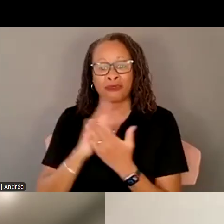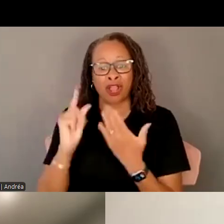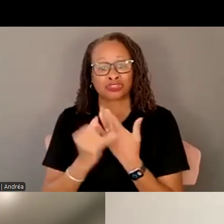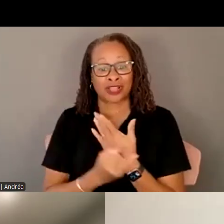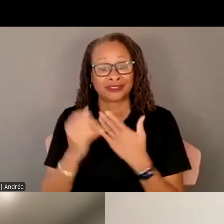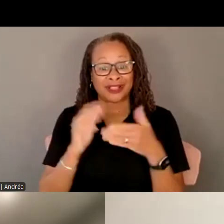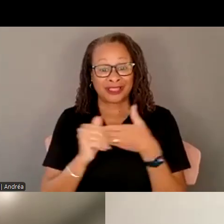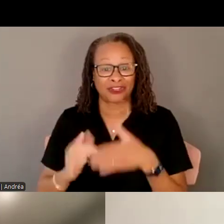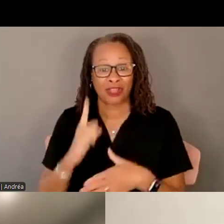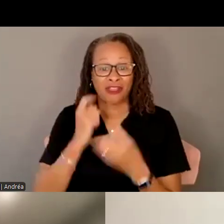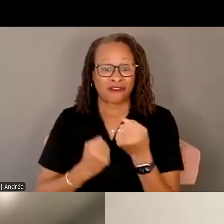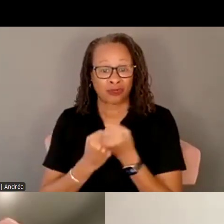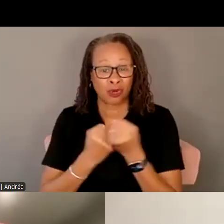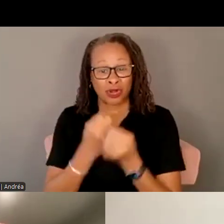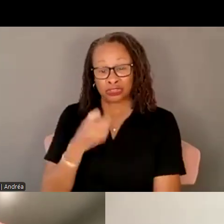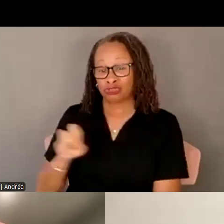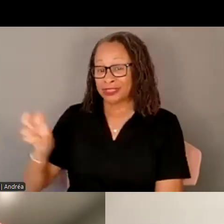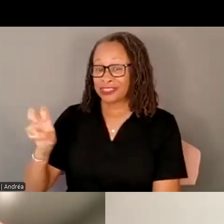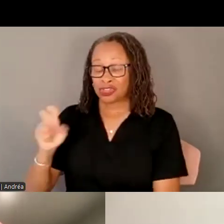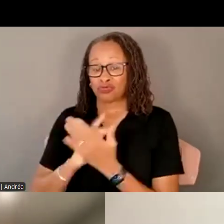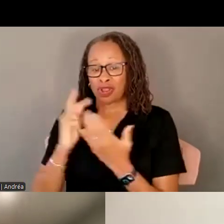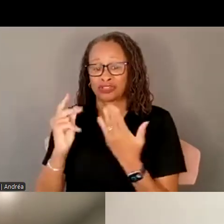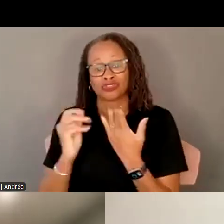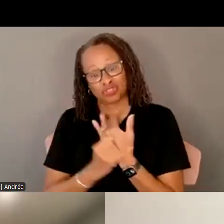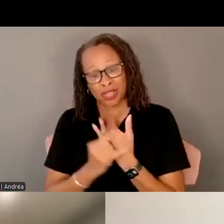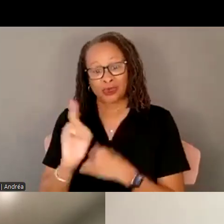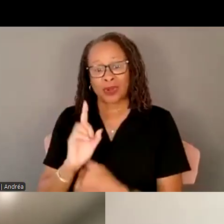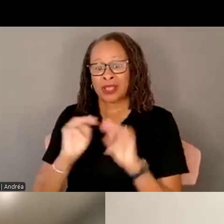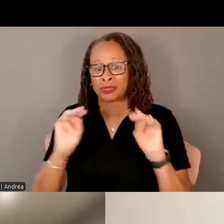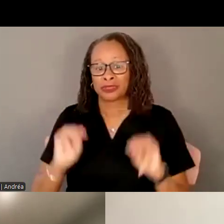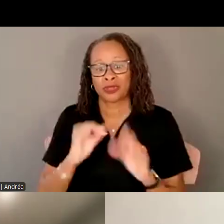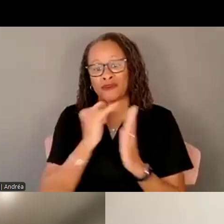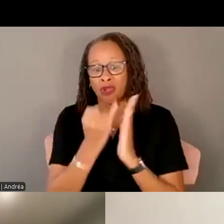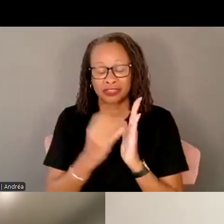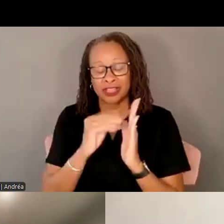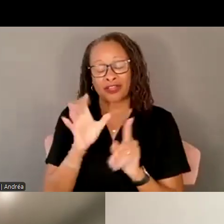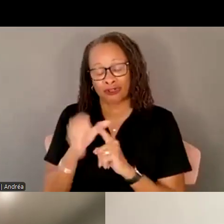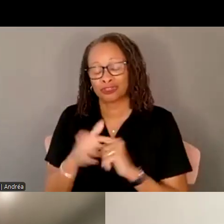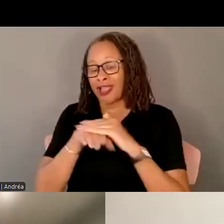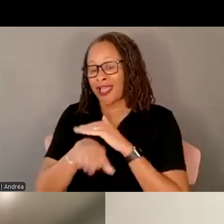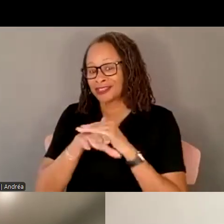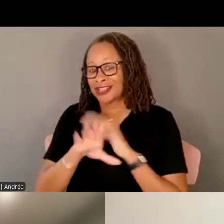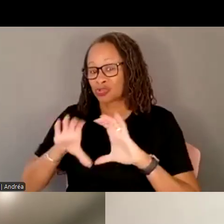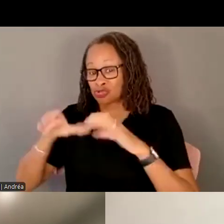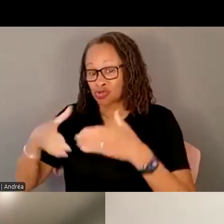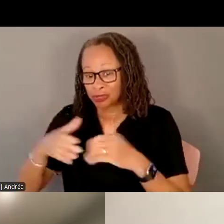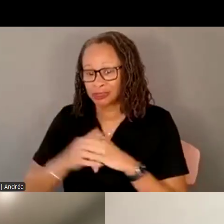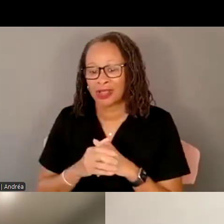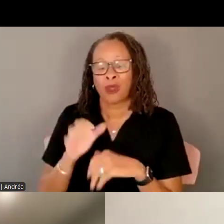for the Supporting Transitions Project at the Museum Arts and Cultural Access Consortium, or MAC for short